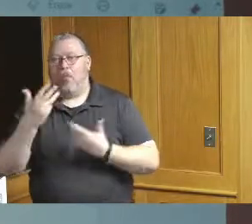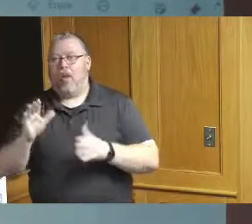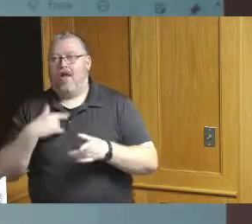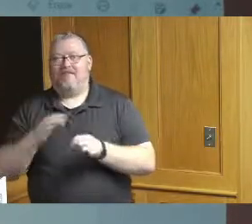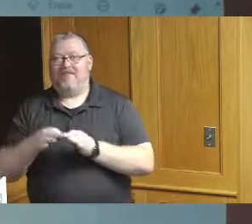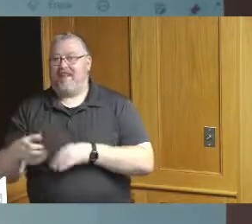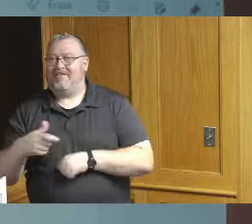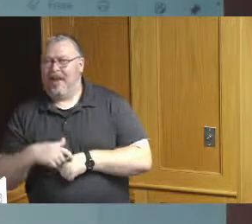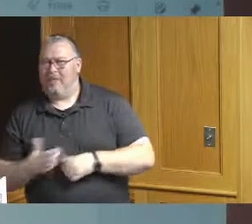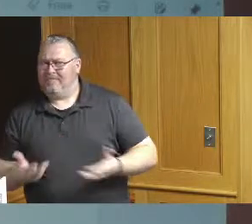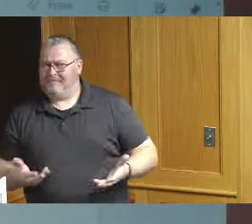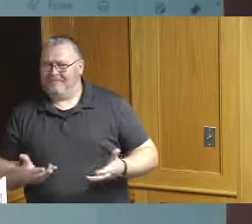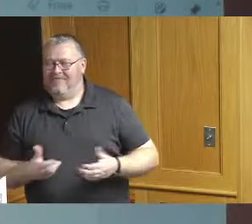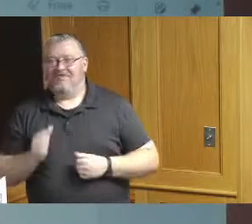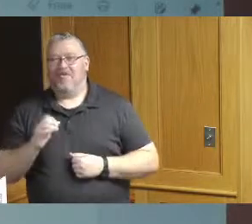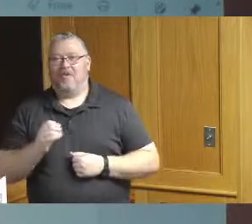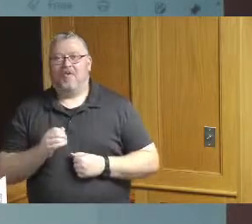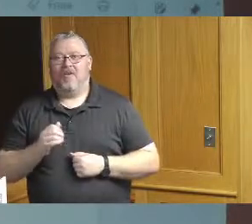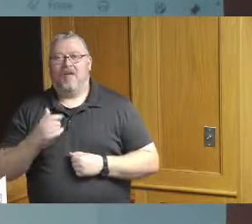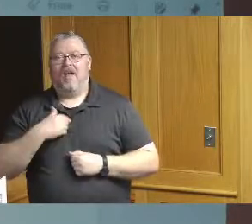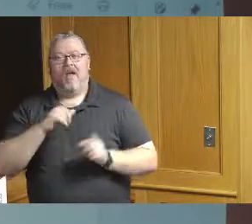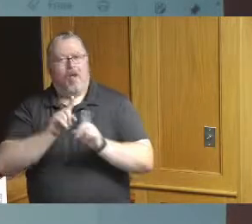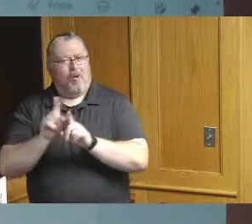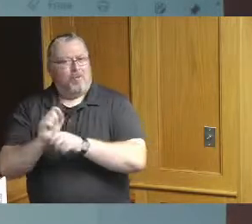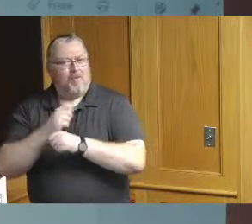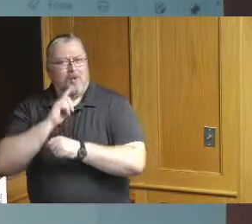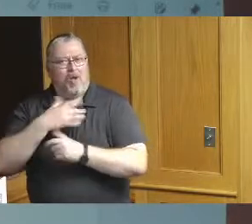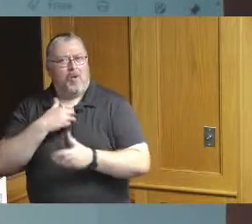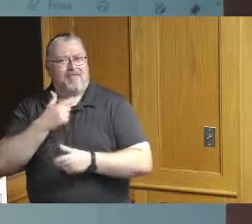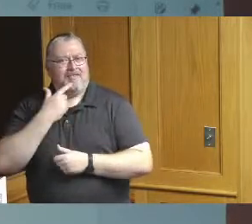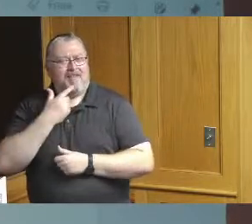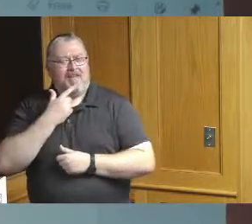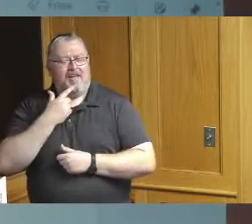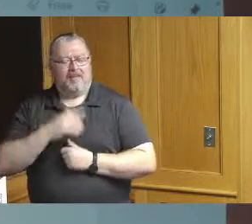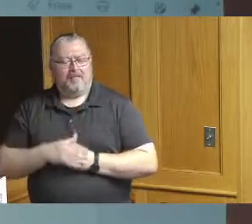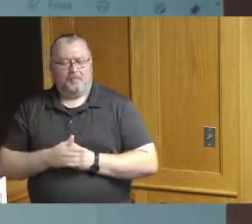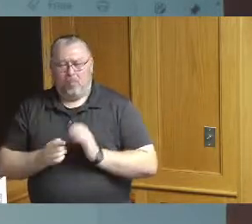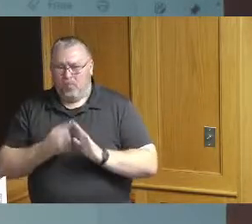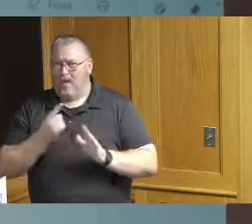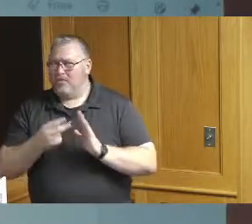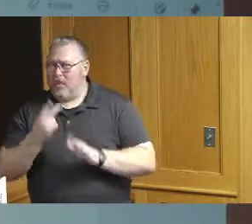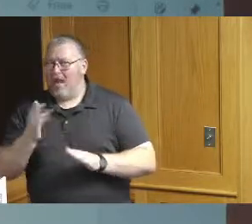time also i want to make sure i say this if not once maybe twice our bus system is safe